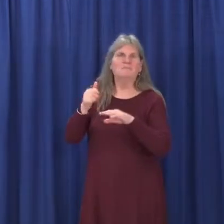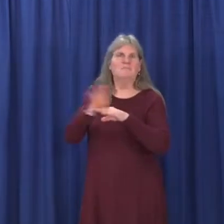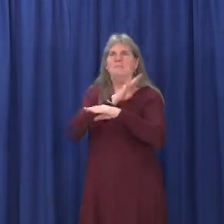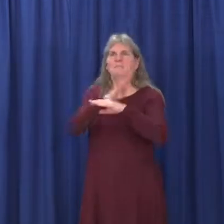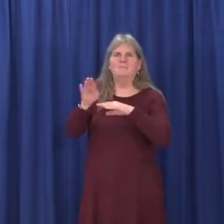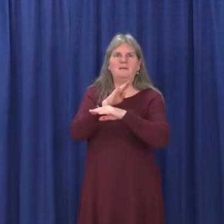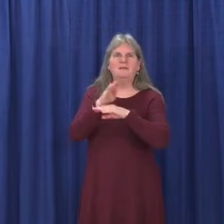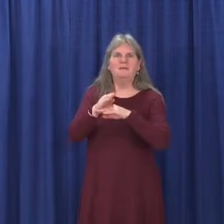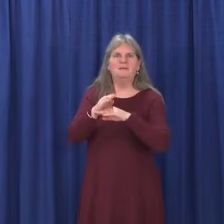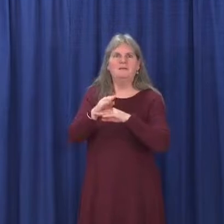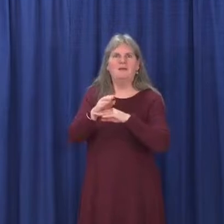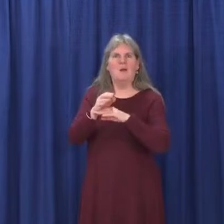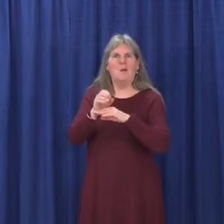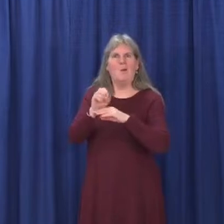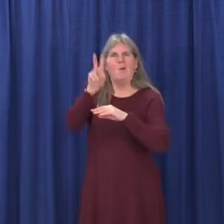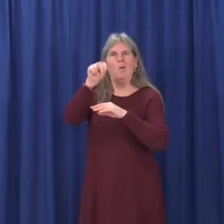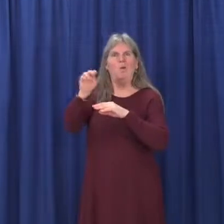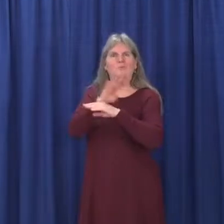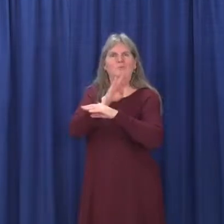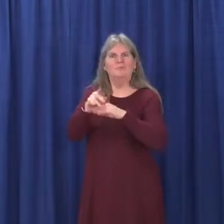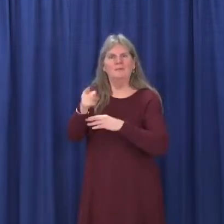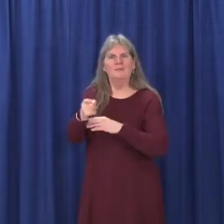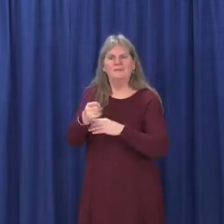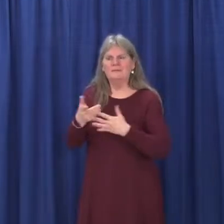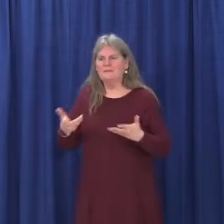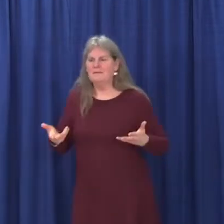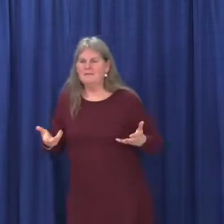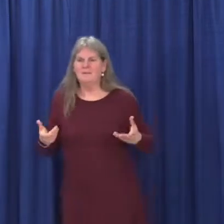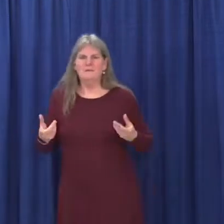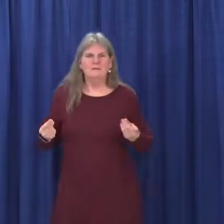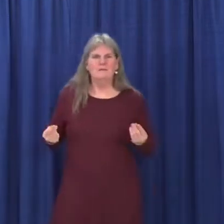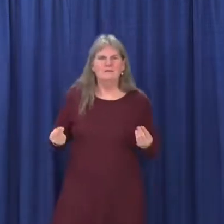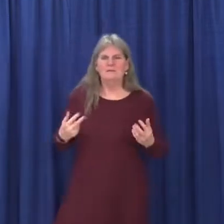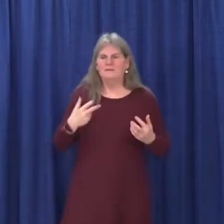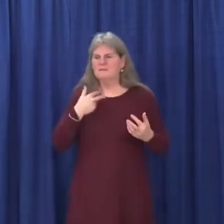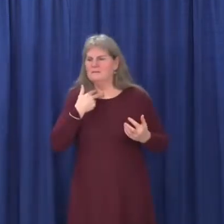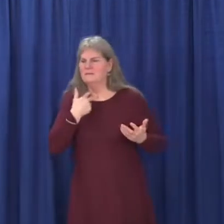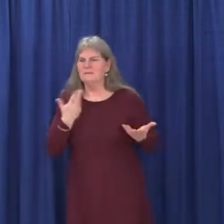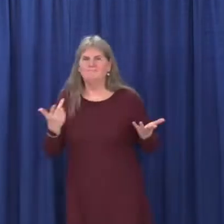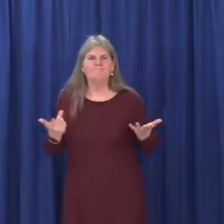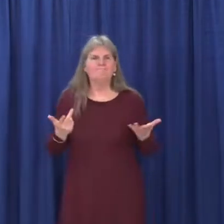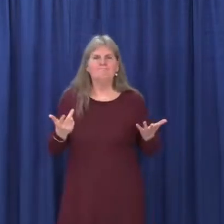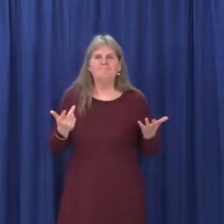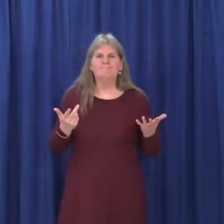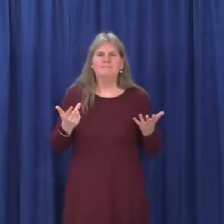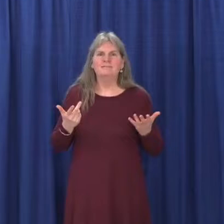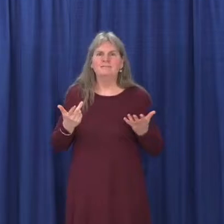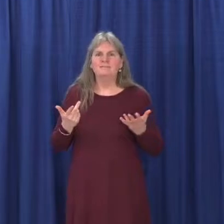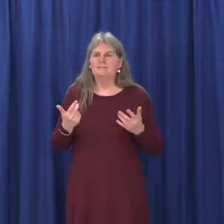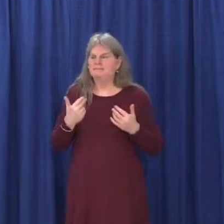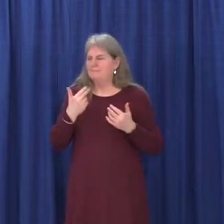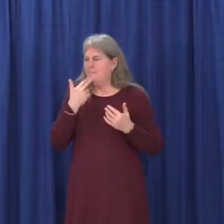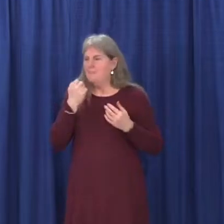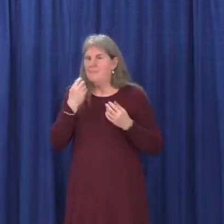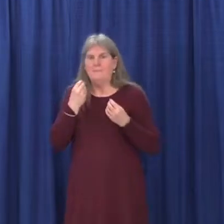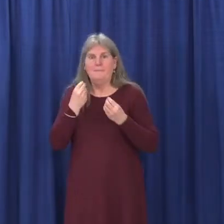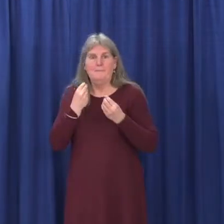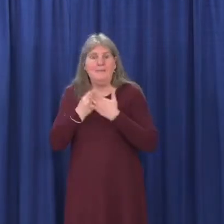of stress. In some cases, not being able to pull salary from their own business, because they're just trying to make sure that their-- their